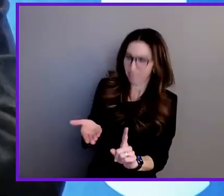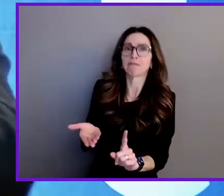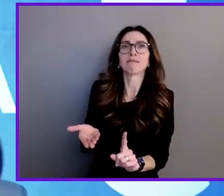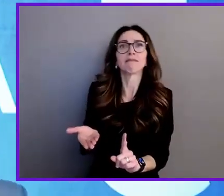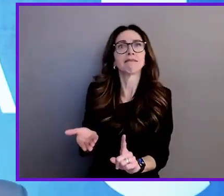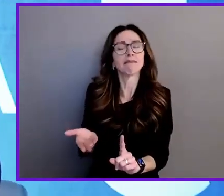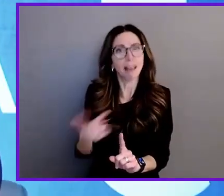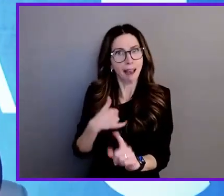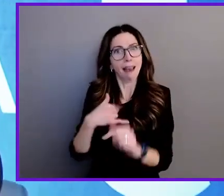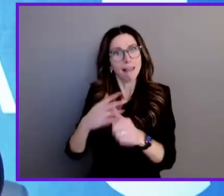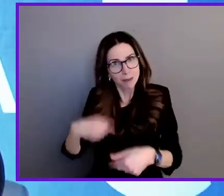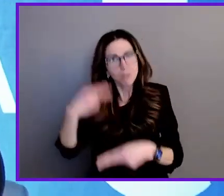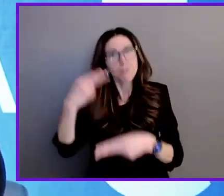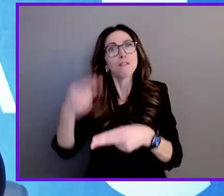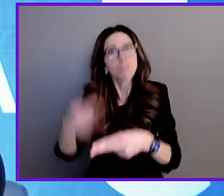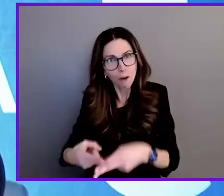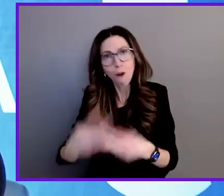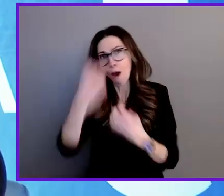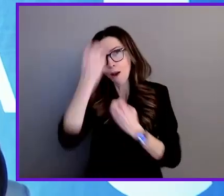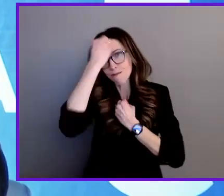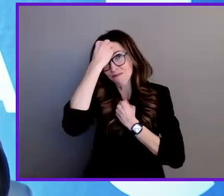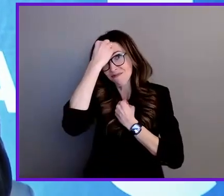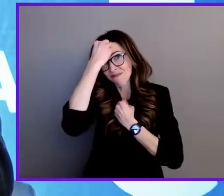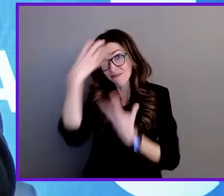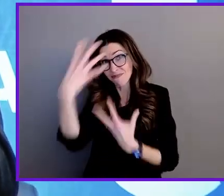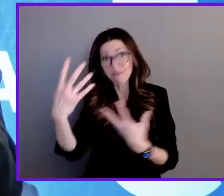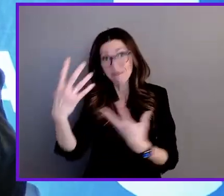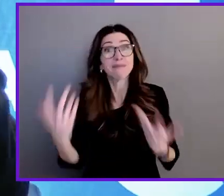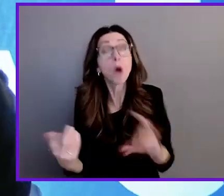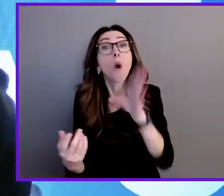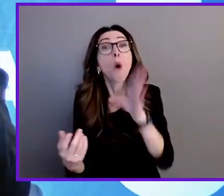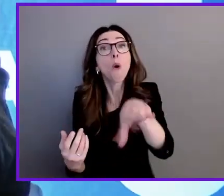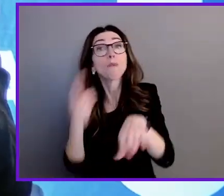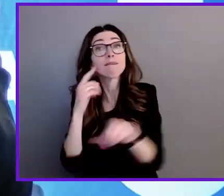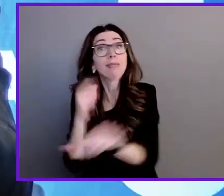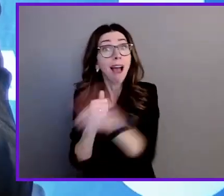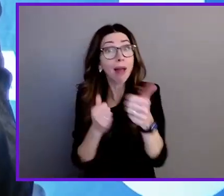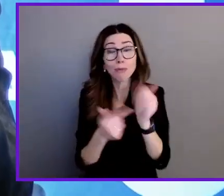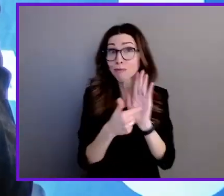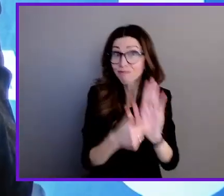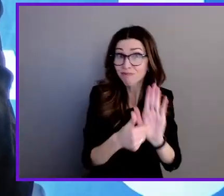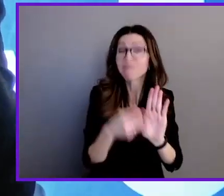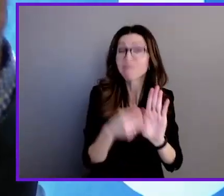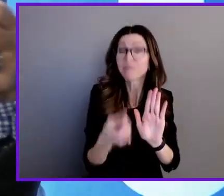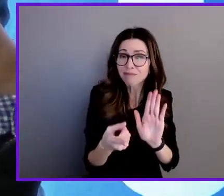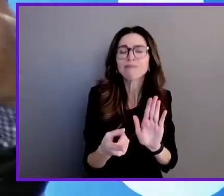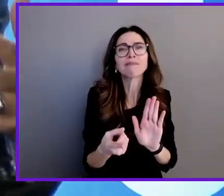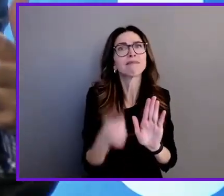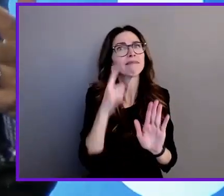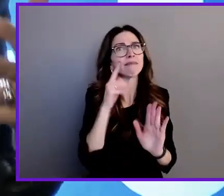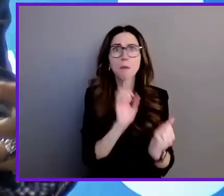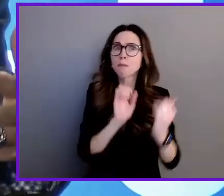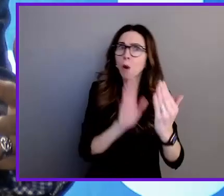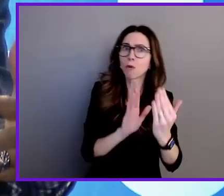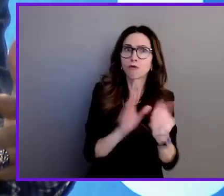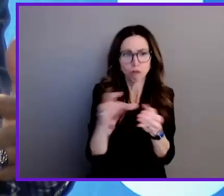The other aspect I would point to recently is the strategy around hiring and reinvigorating the staff here at Council.